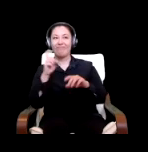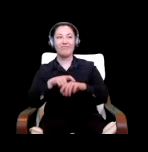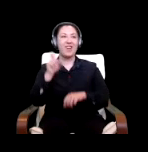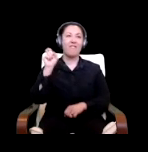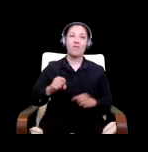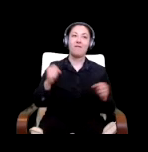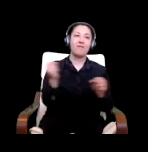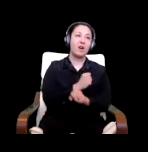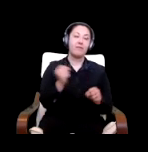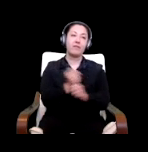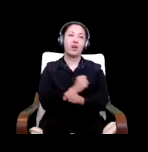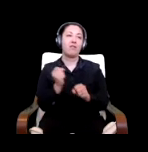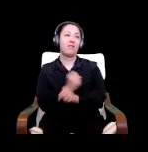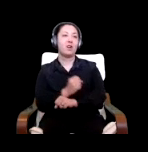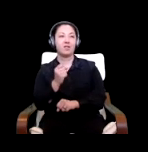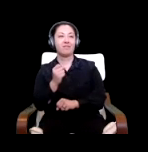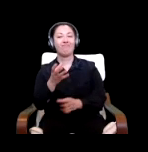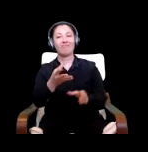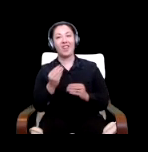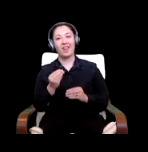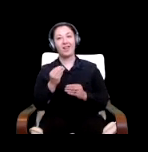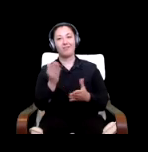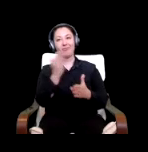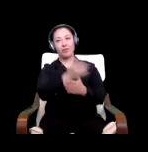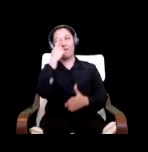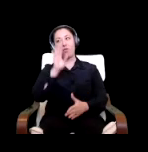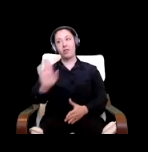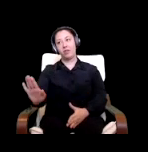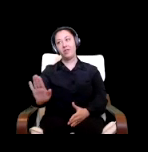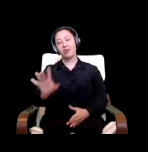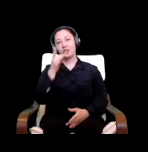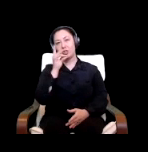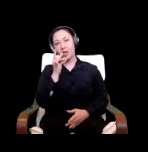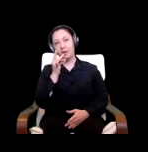Some examples of strategies and accommodations are to simultaneously address the impact of